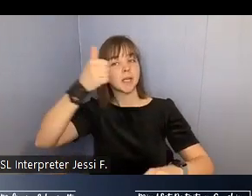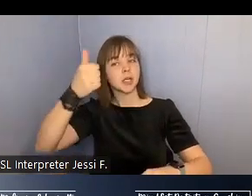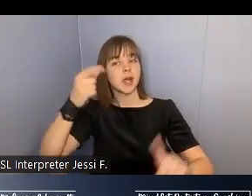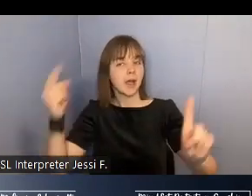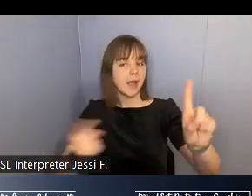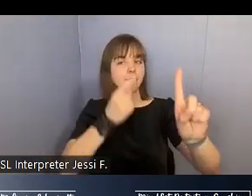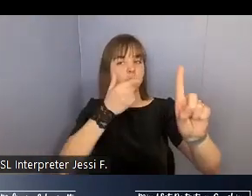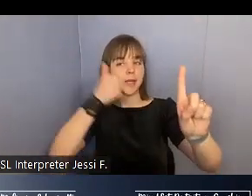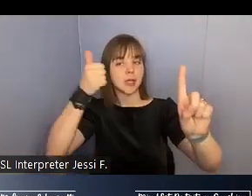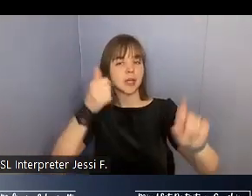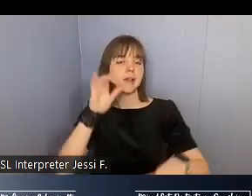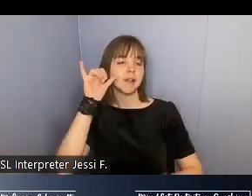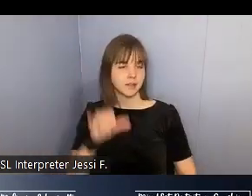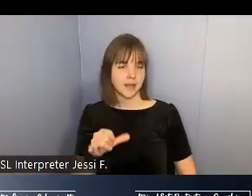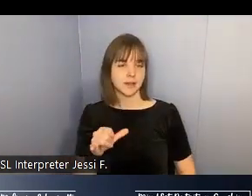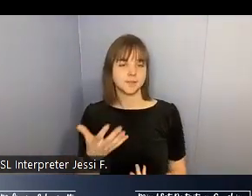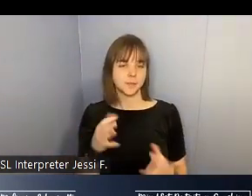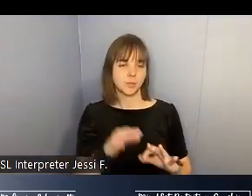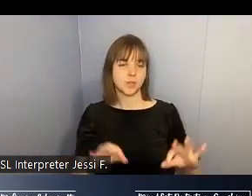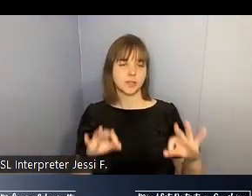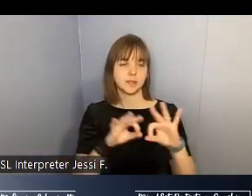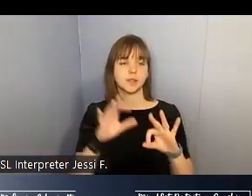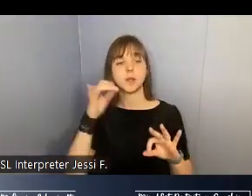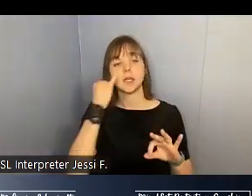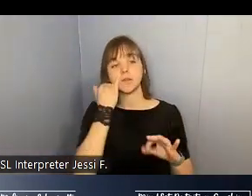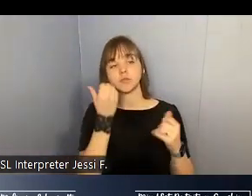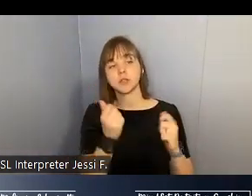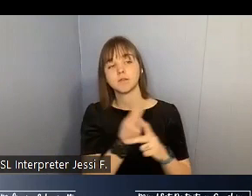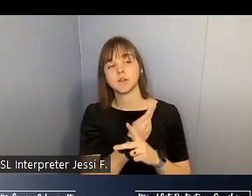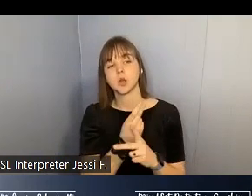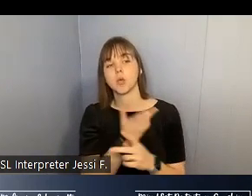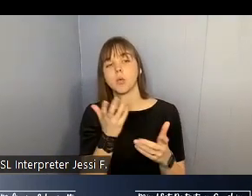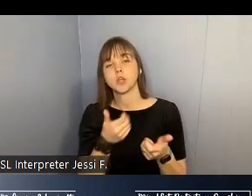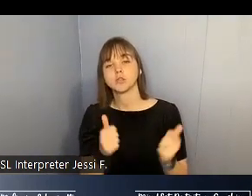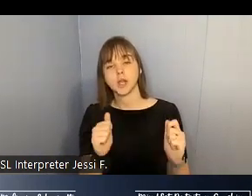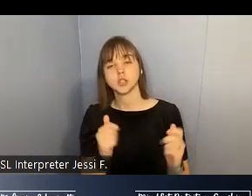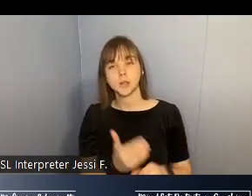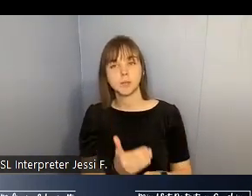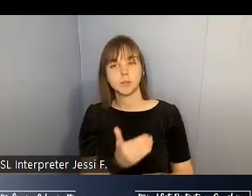The next important thing, no matter what you're trying to improve-- really get clear on your what and your why.